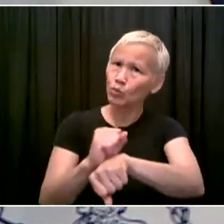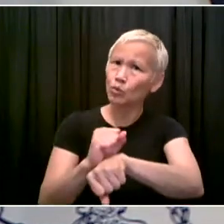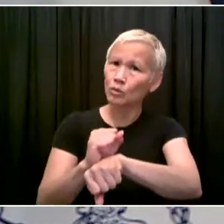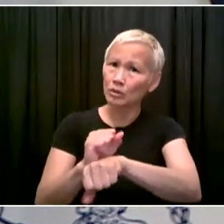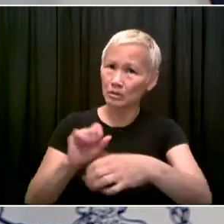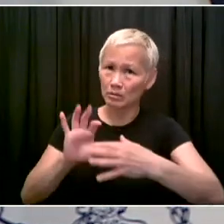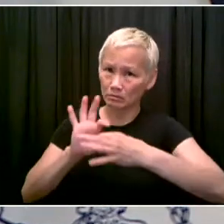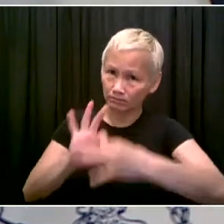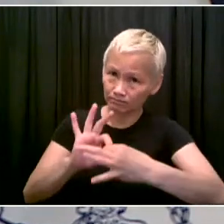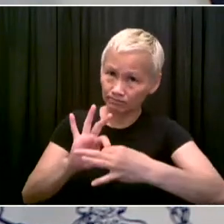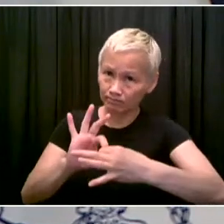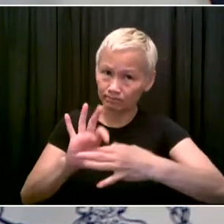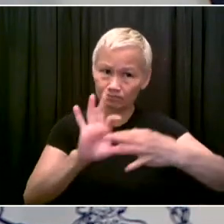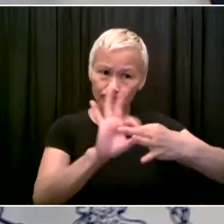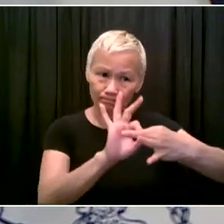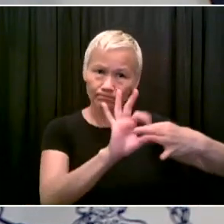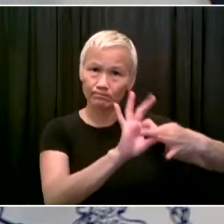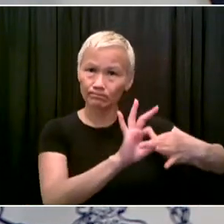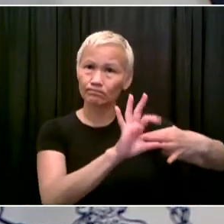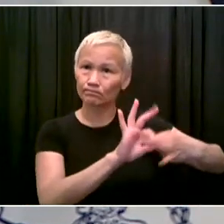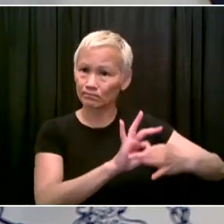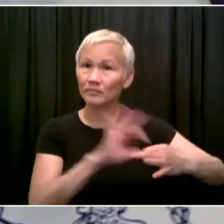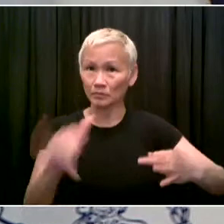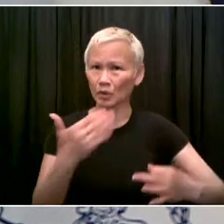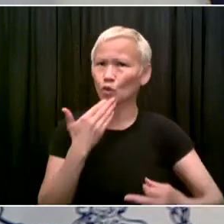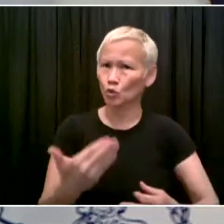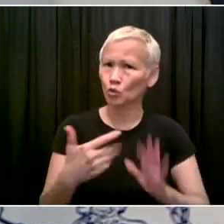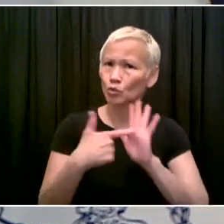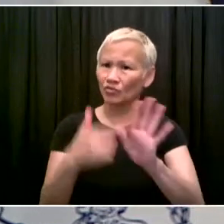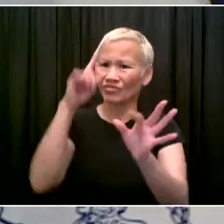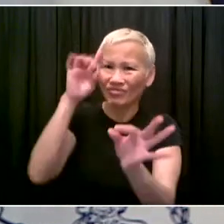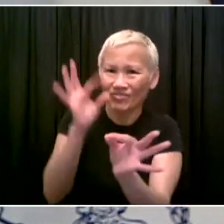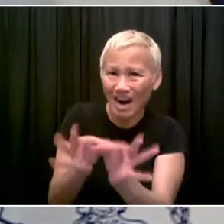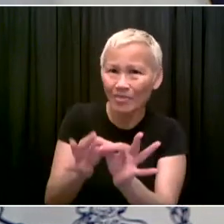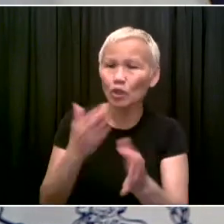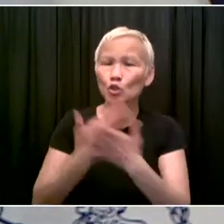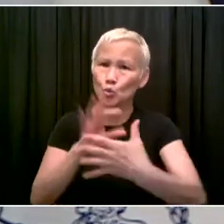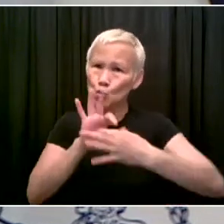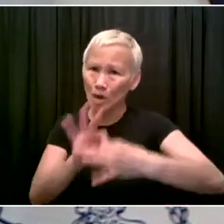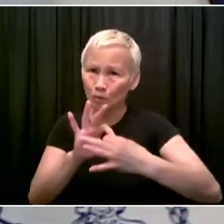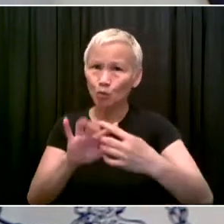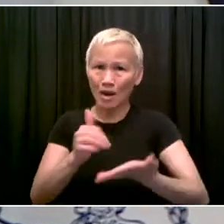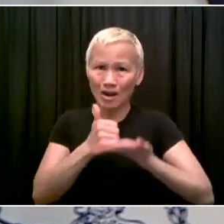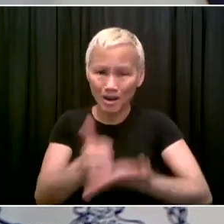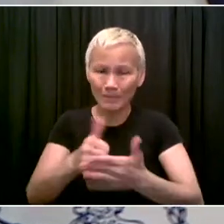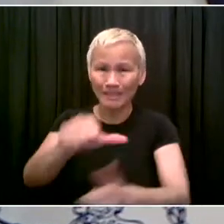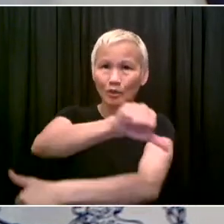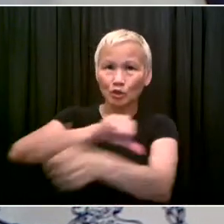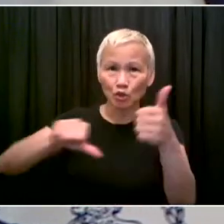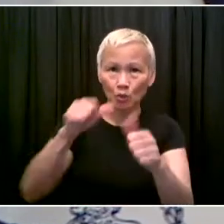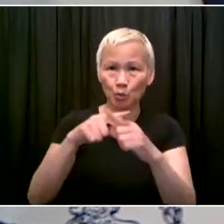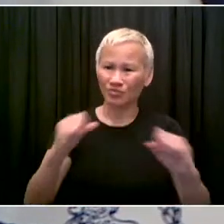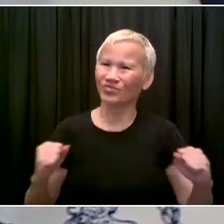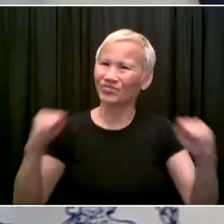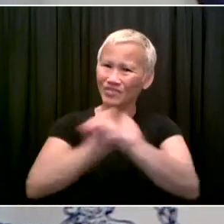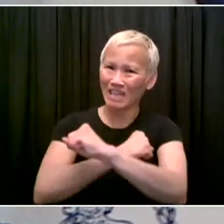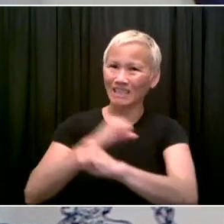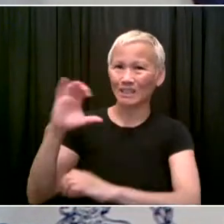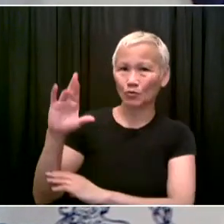PARTNERS IN THE COMMUNITY. WE ARE FOCUSING CONSTANTLY ON BONDING THE NYPD